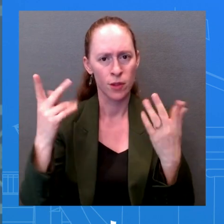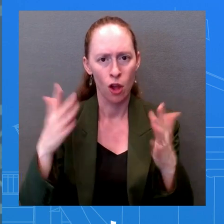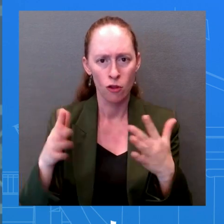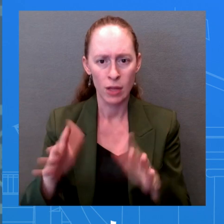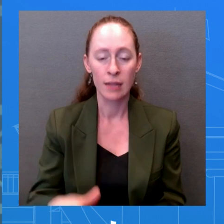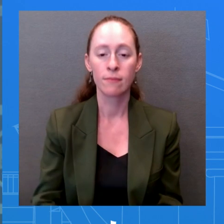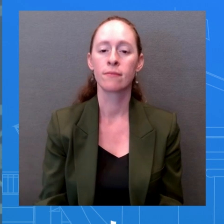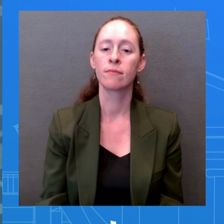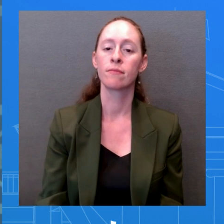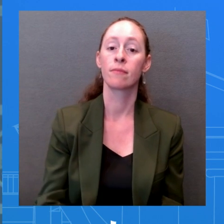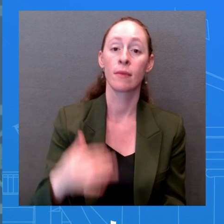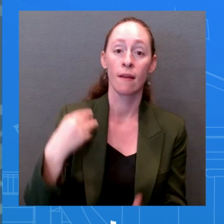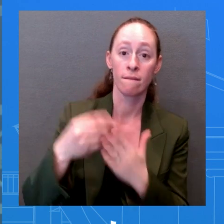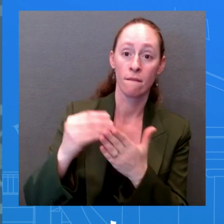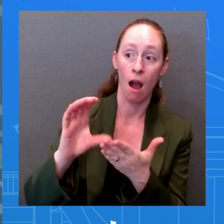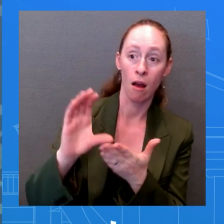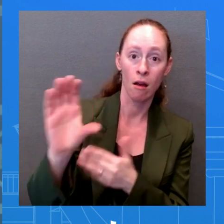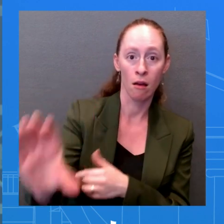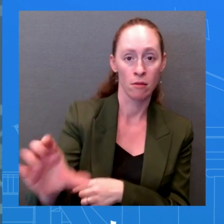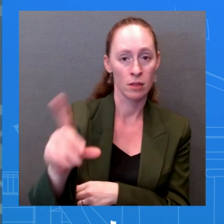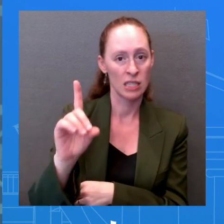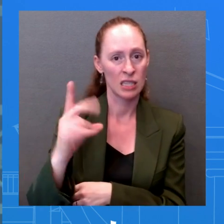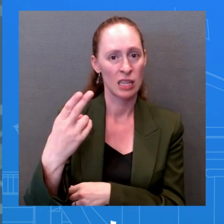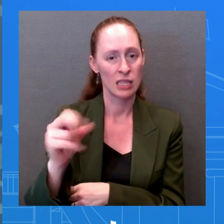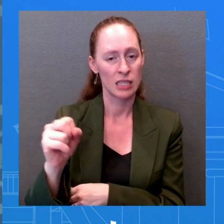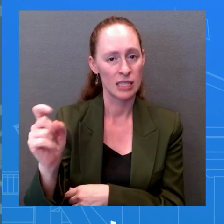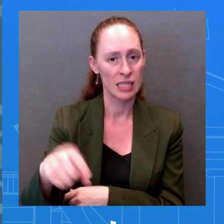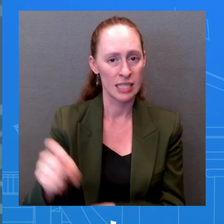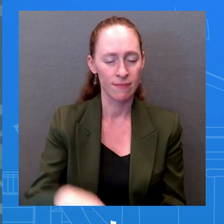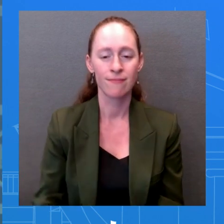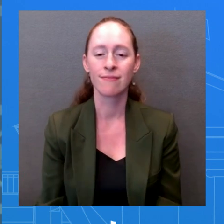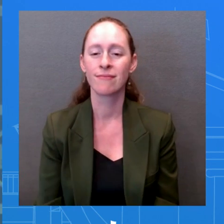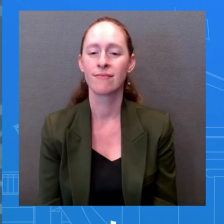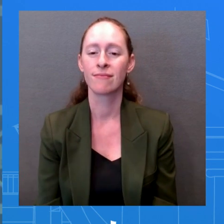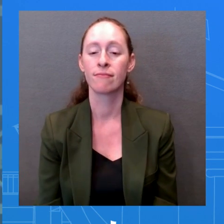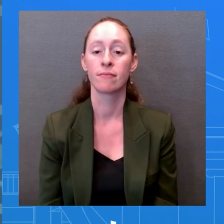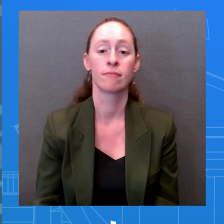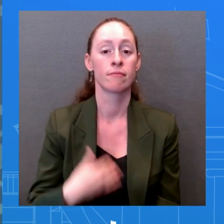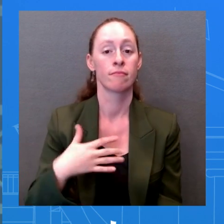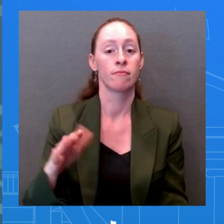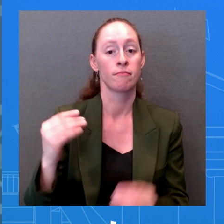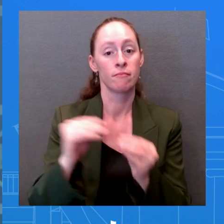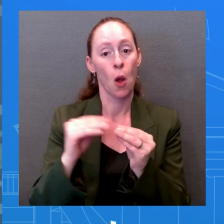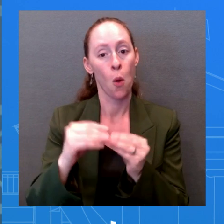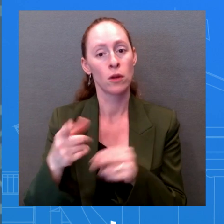so asylum seekers can have their cases heard faster. We -- we have expanded labor pathways,